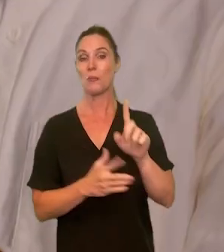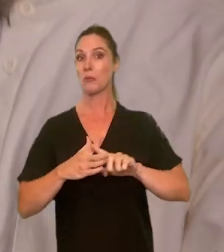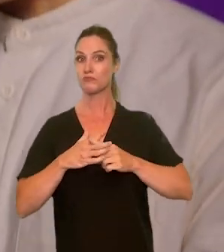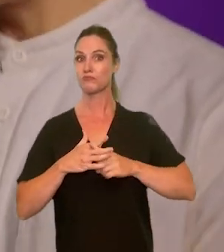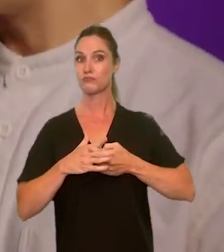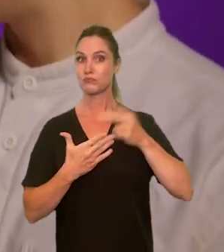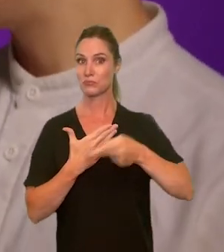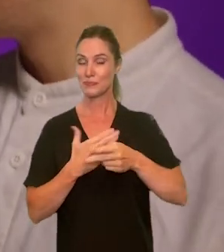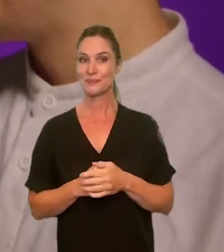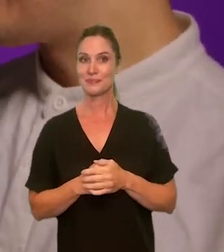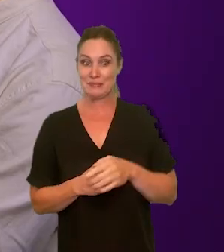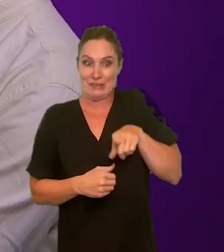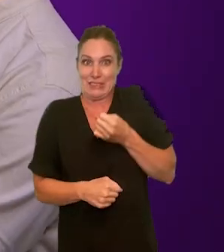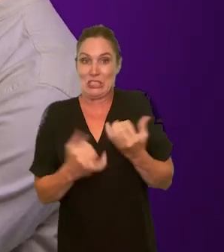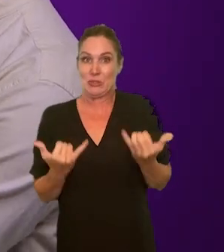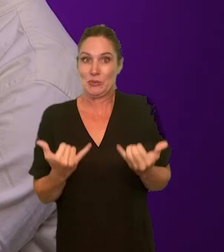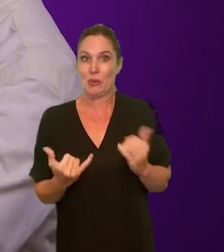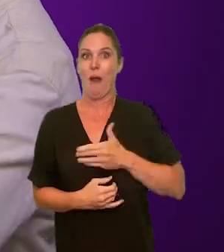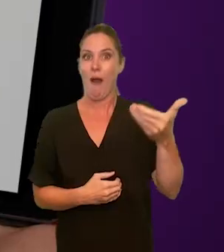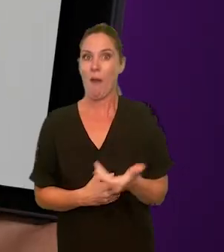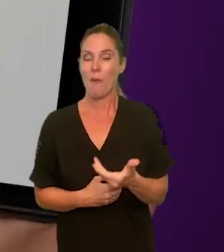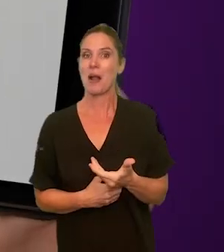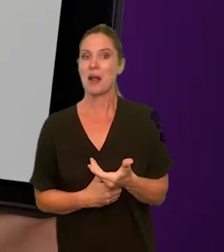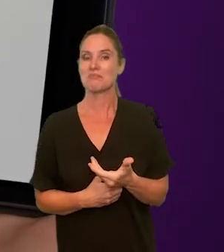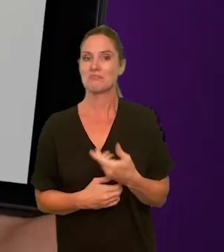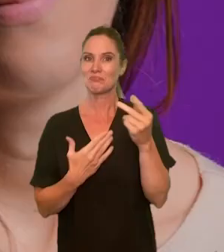And this year, our program welcomed founders from across the globe,